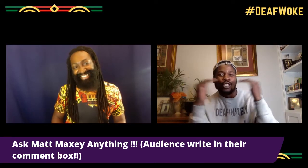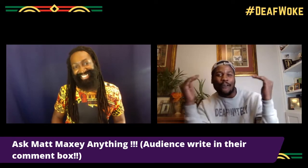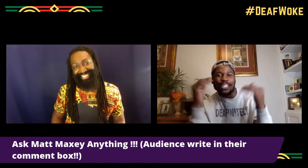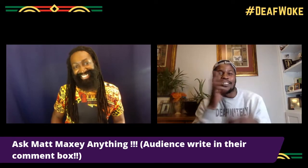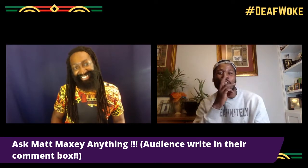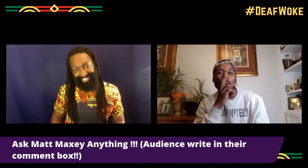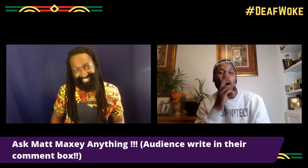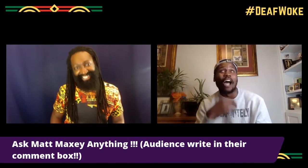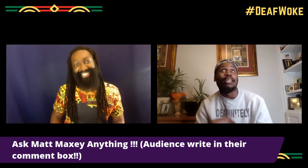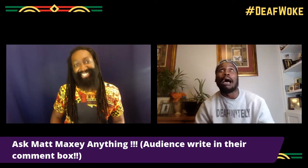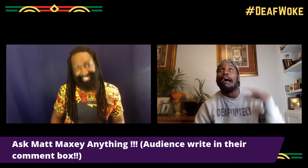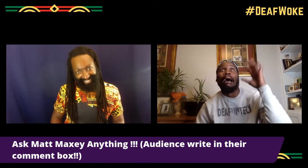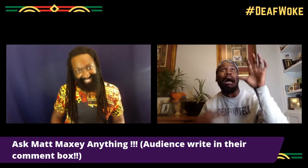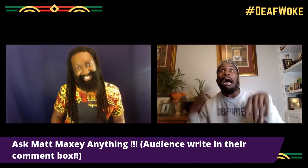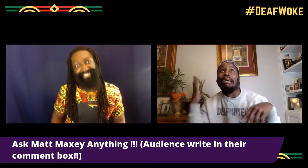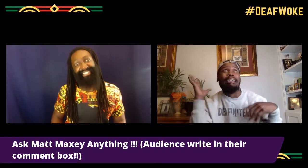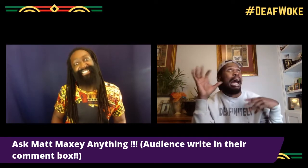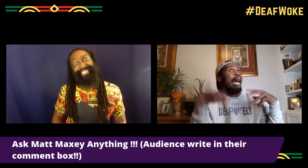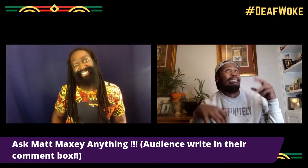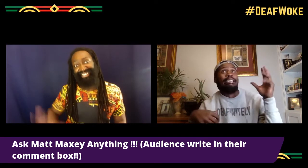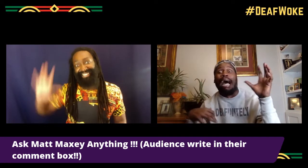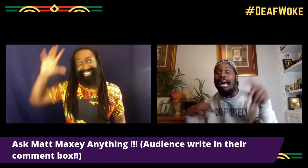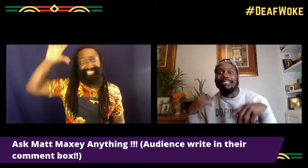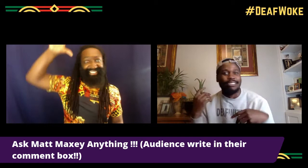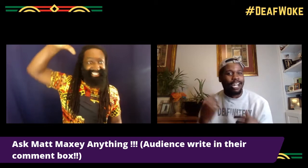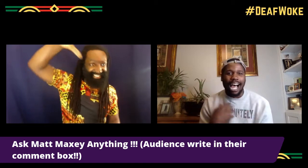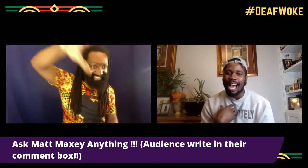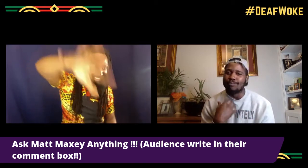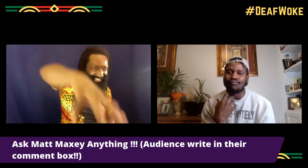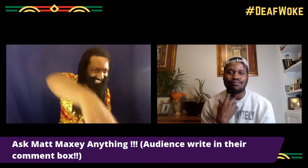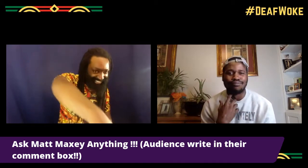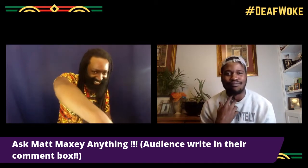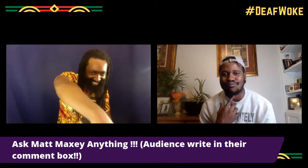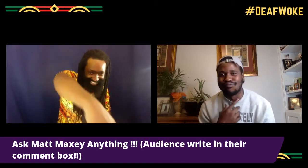I felt like that movie, you know, where that person is just....